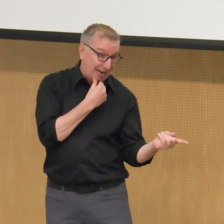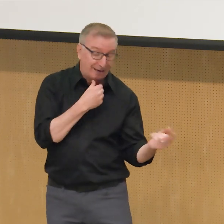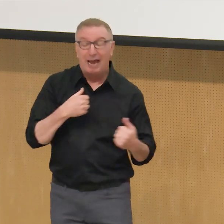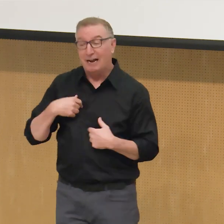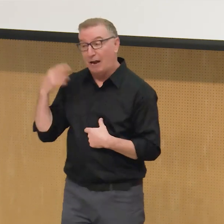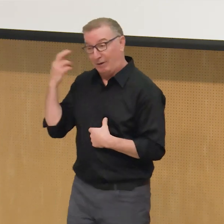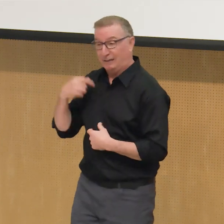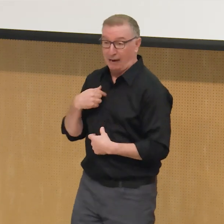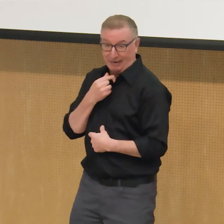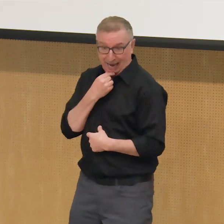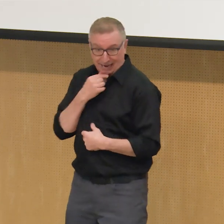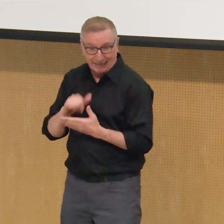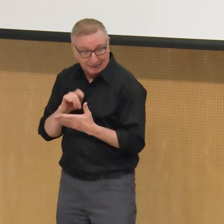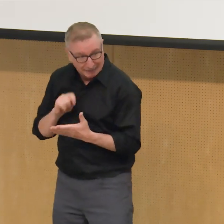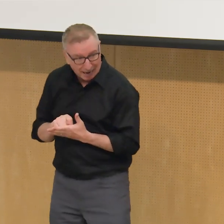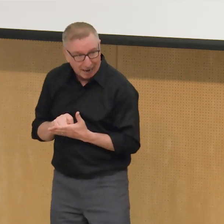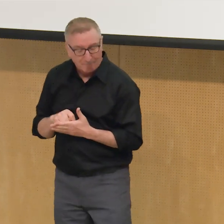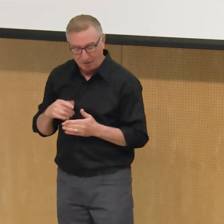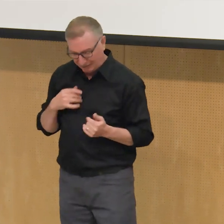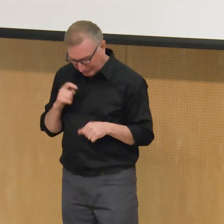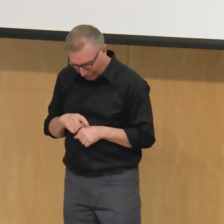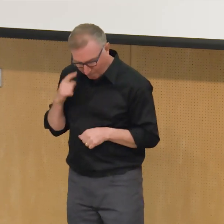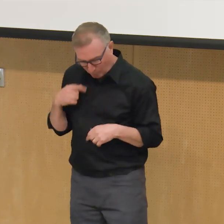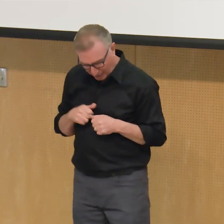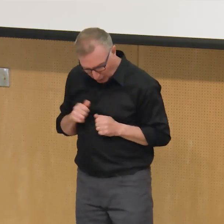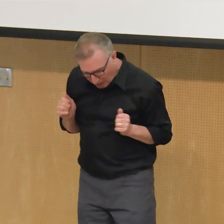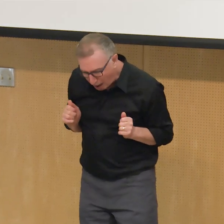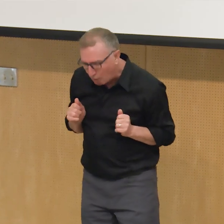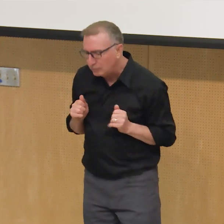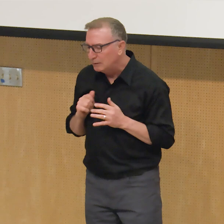and at that time, I--I'm currently gay, I'm out,